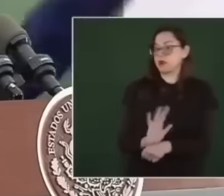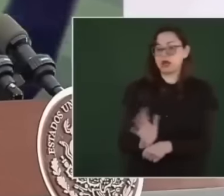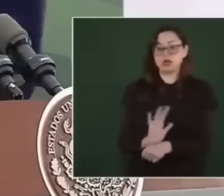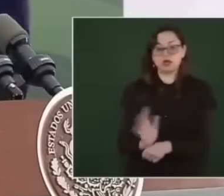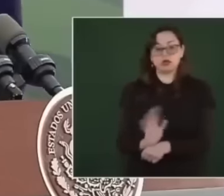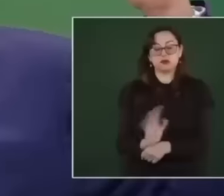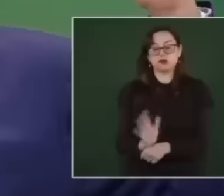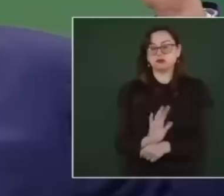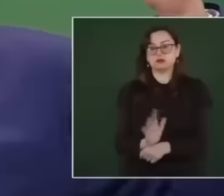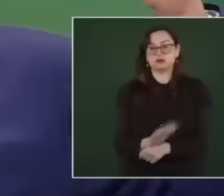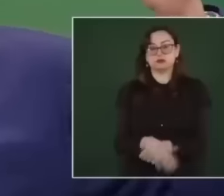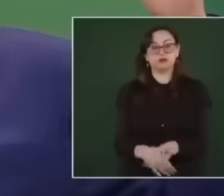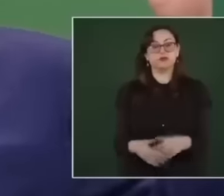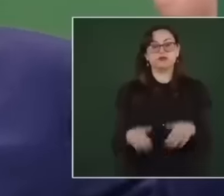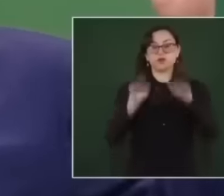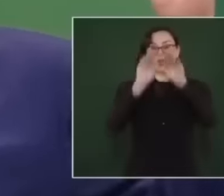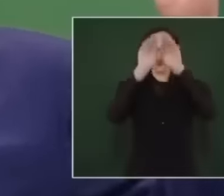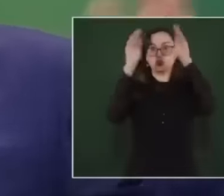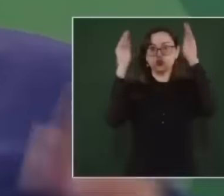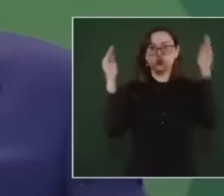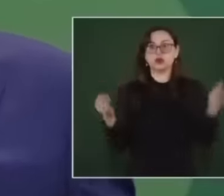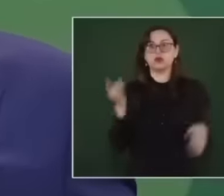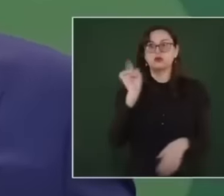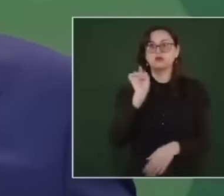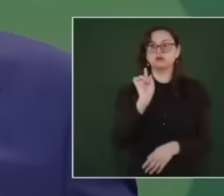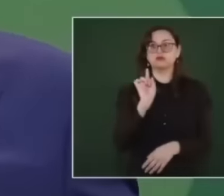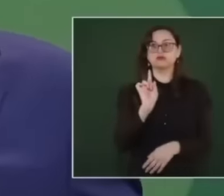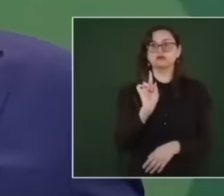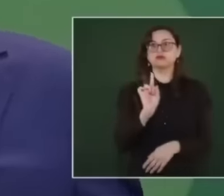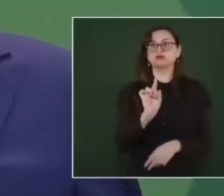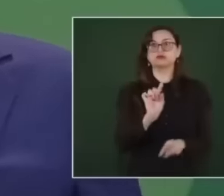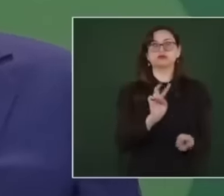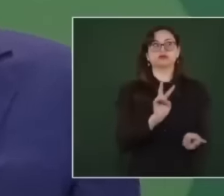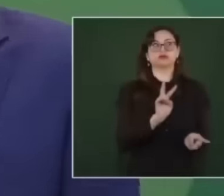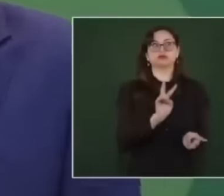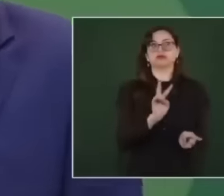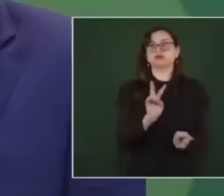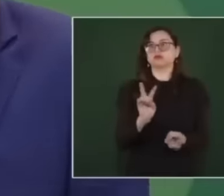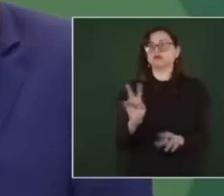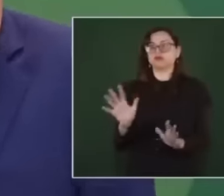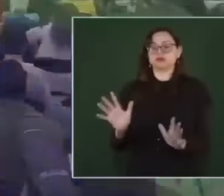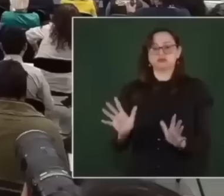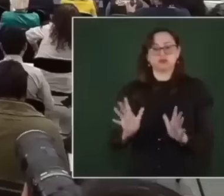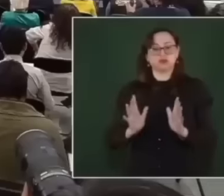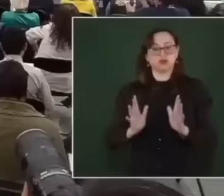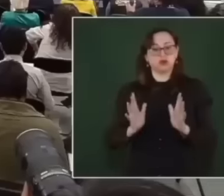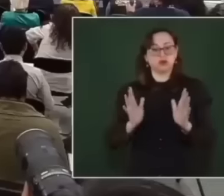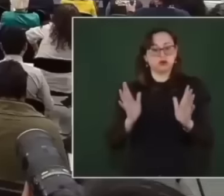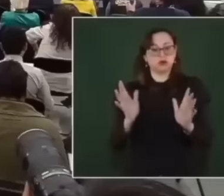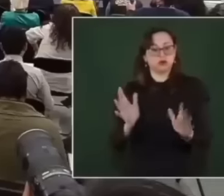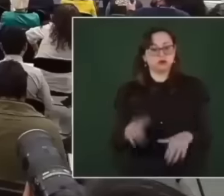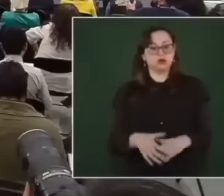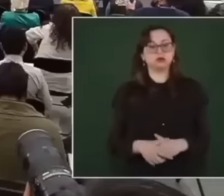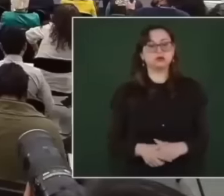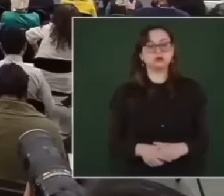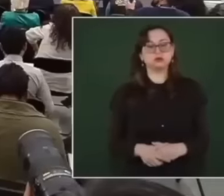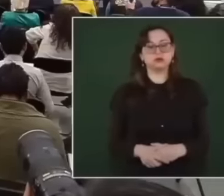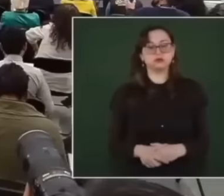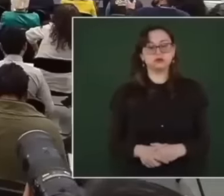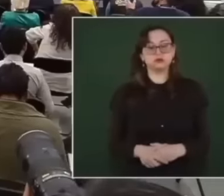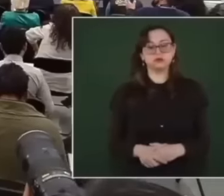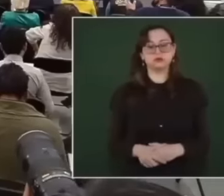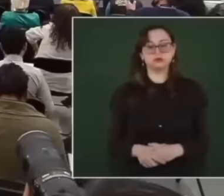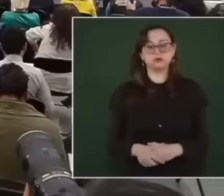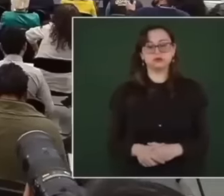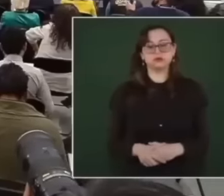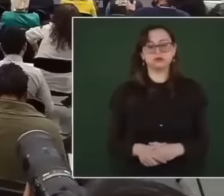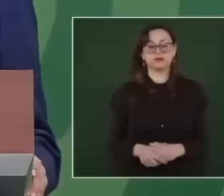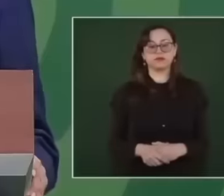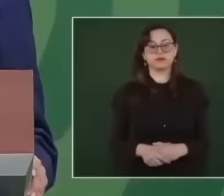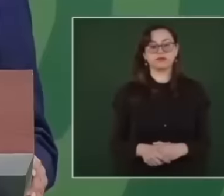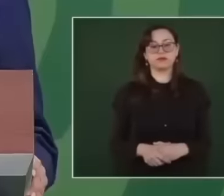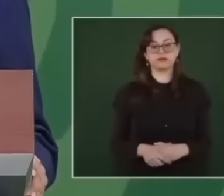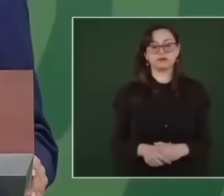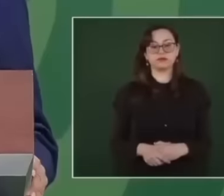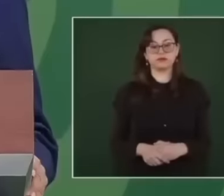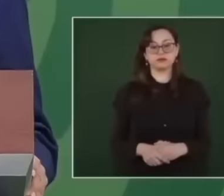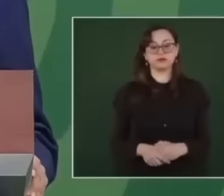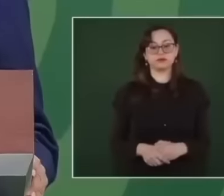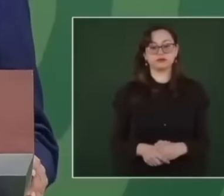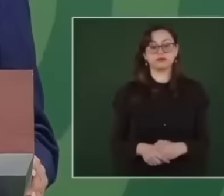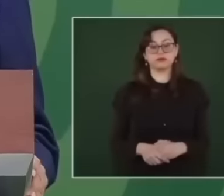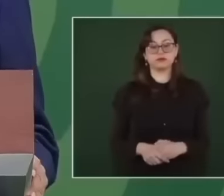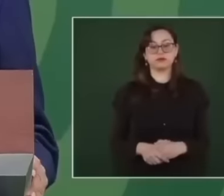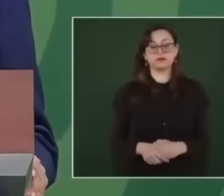tunnel and this is impressive and everything that Rosa